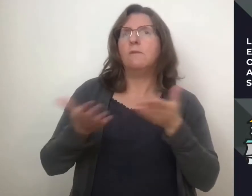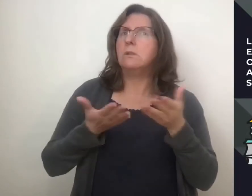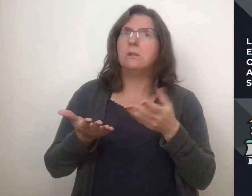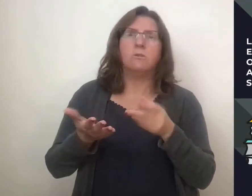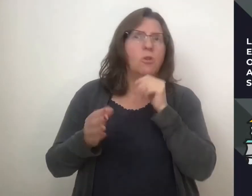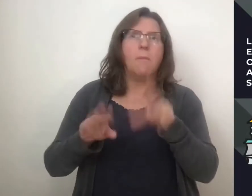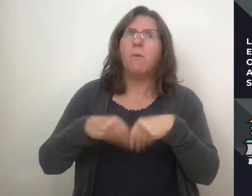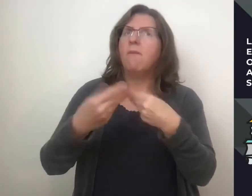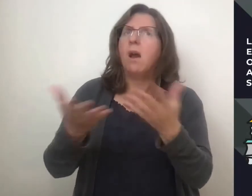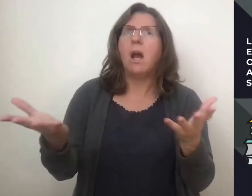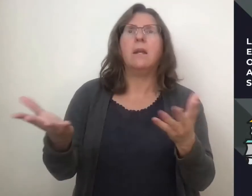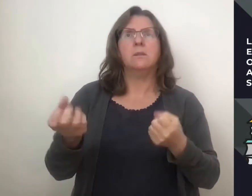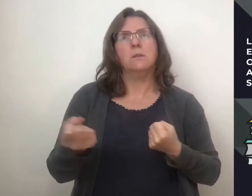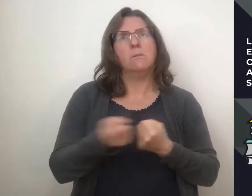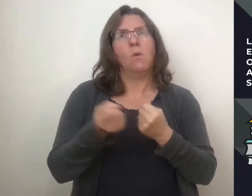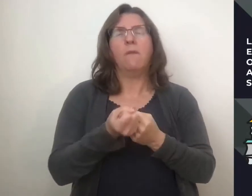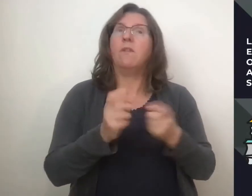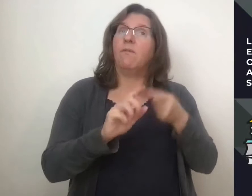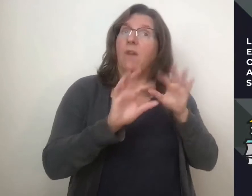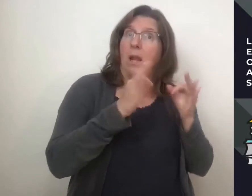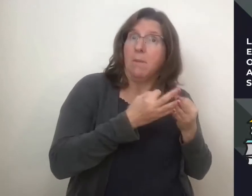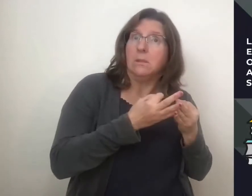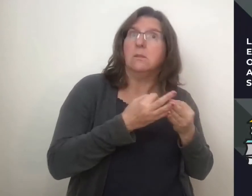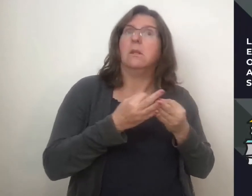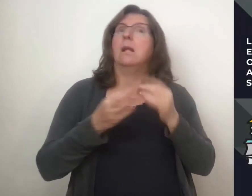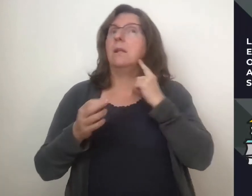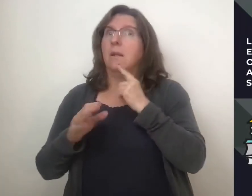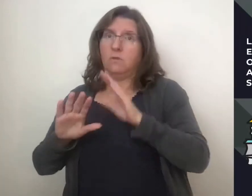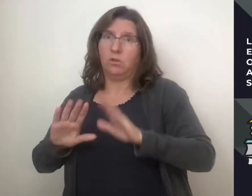Social services may not be available for families and deaf children.